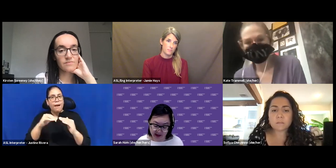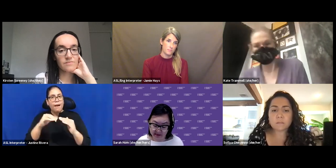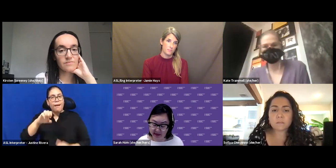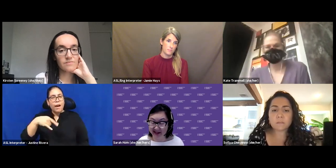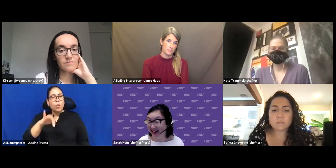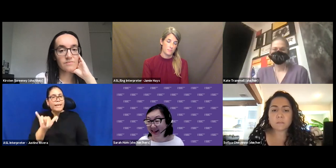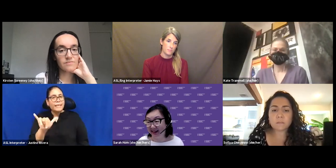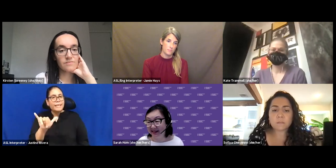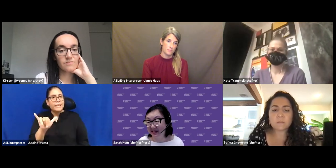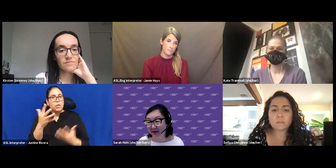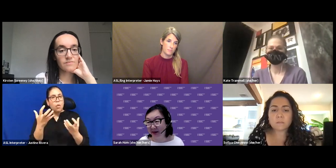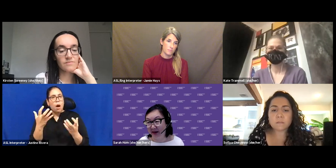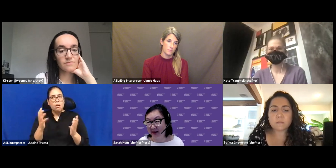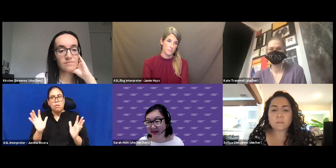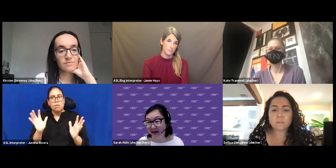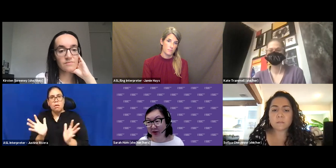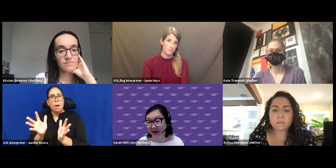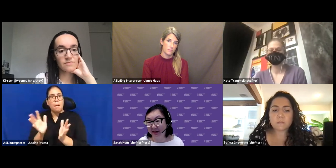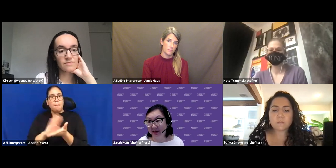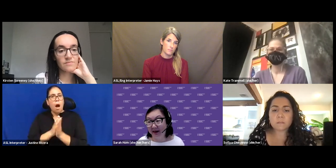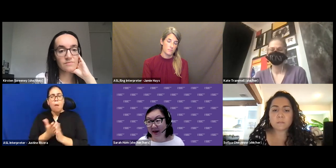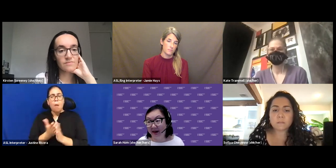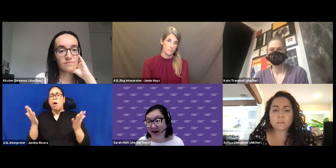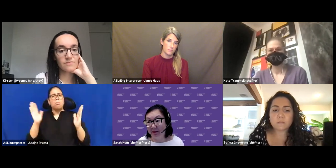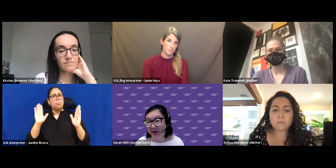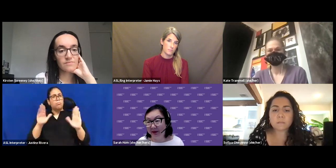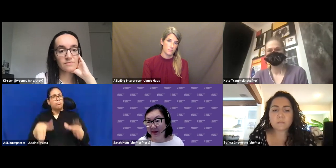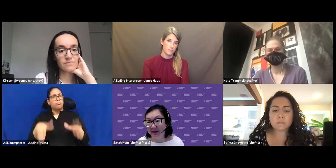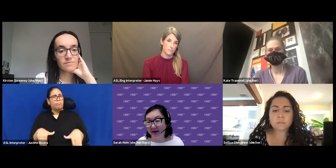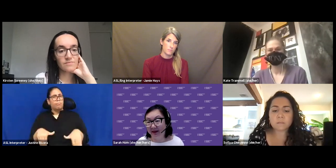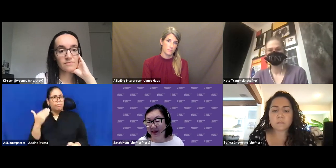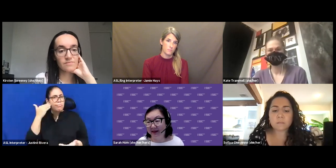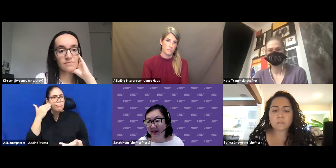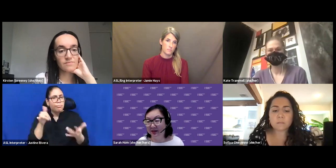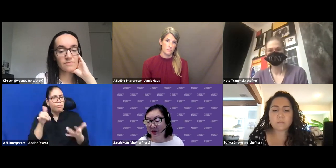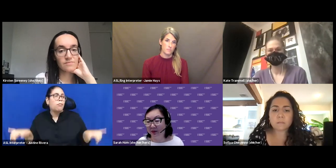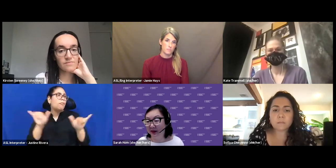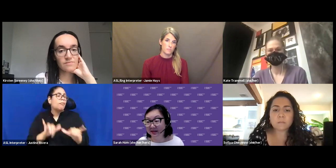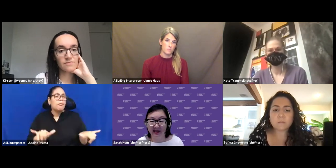being mundane instead of being an exception. I don't want us to